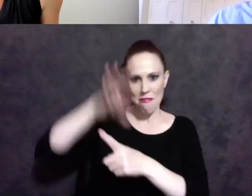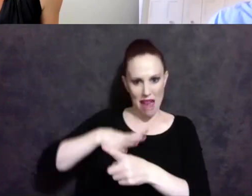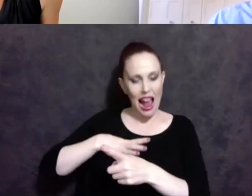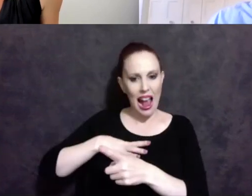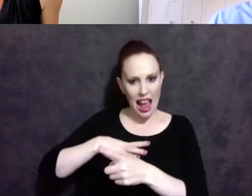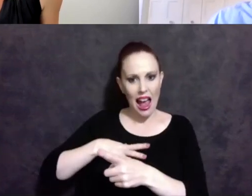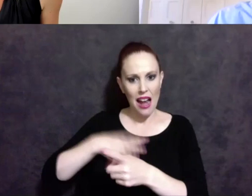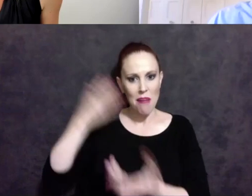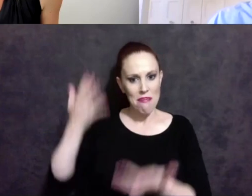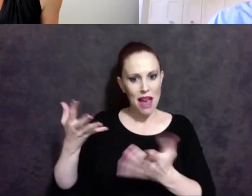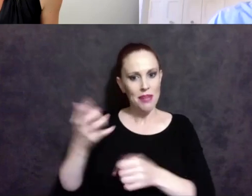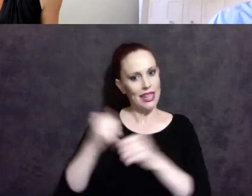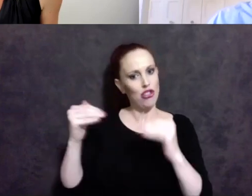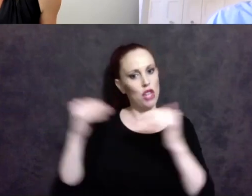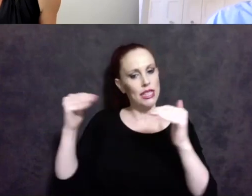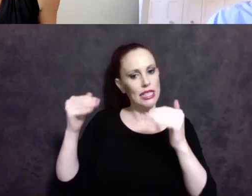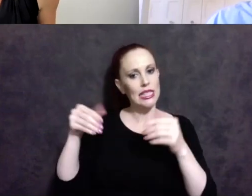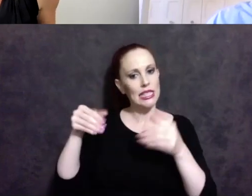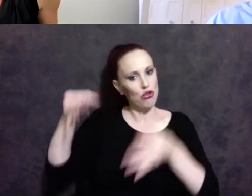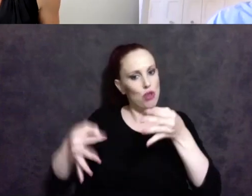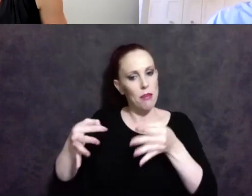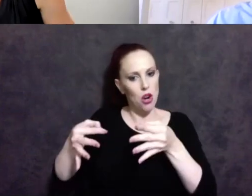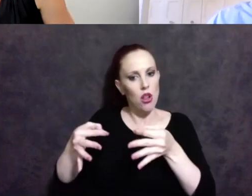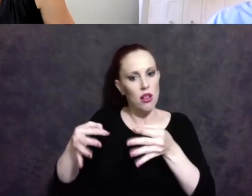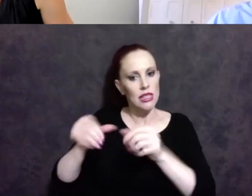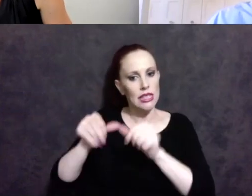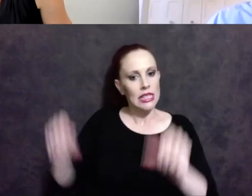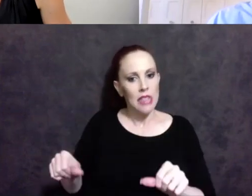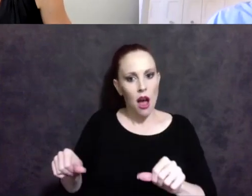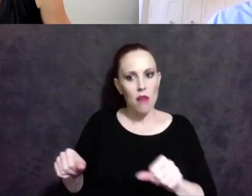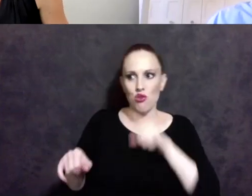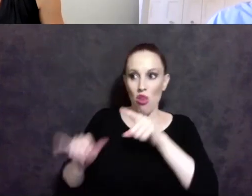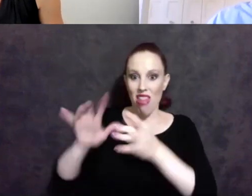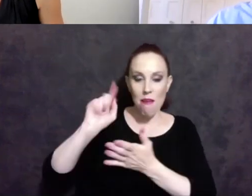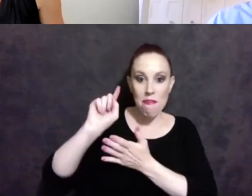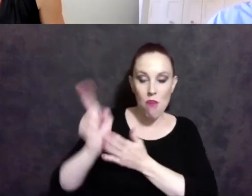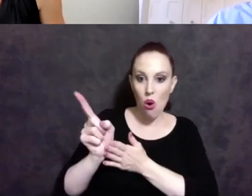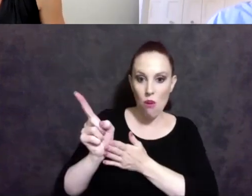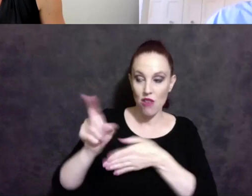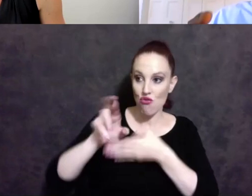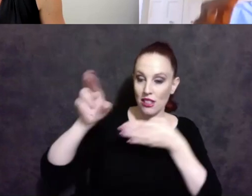our criminal justice system. So in that given moment when that result came out, I think